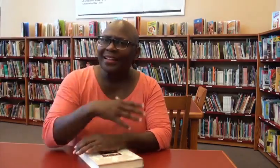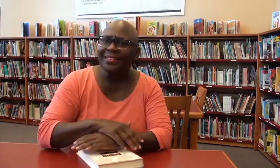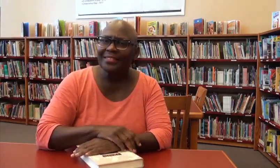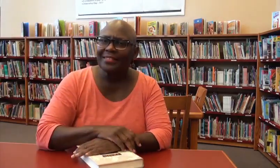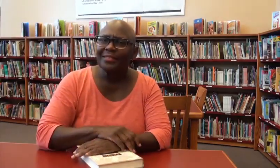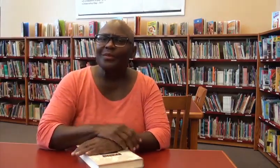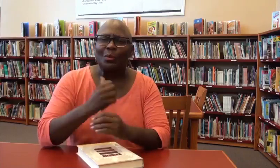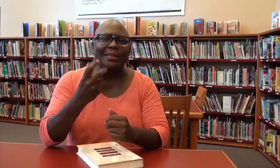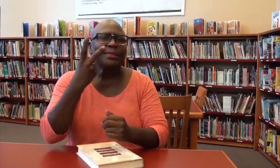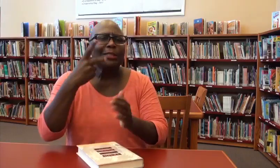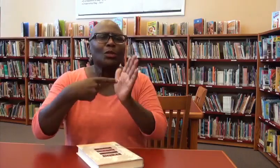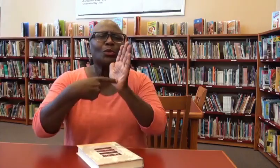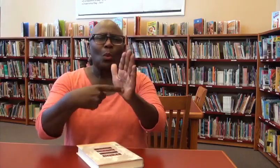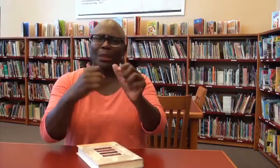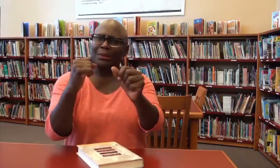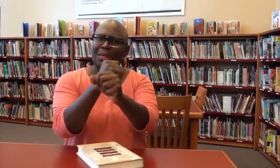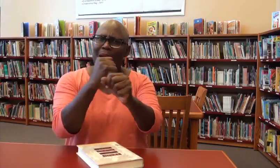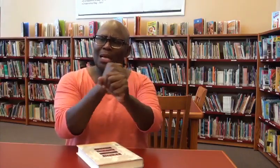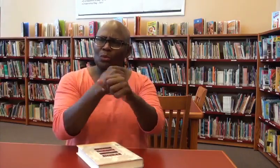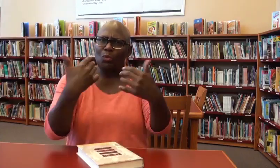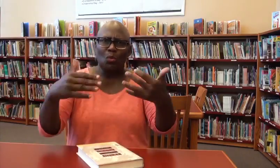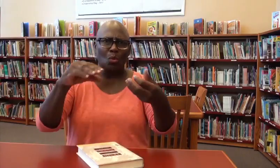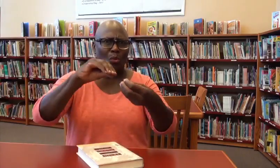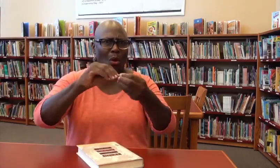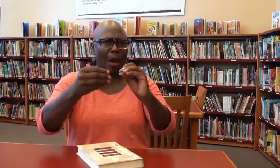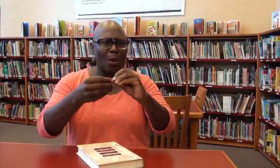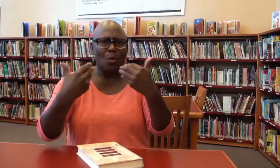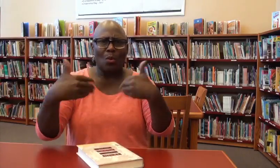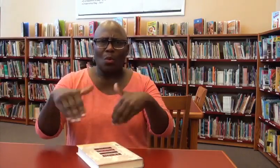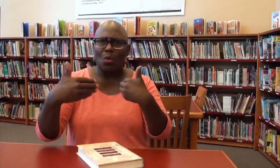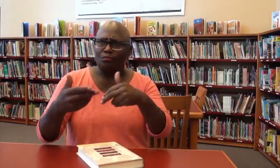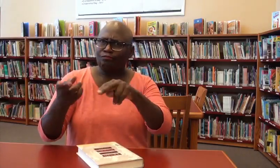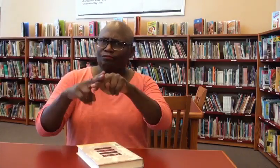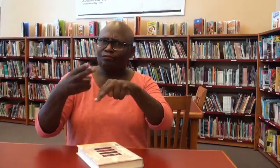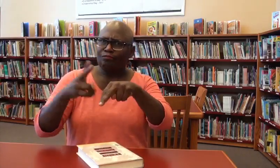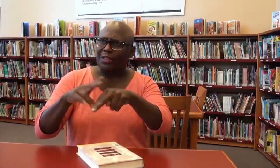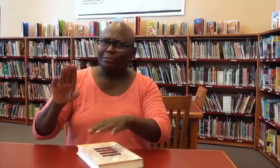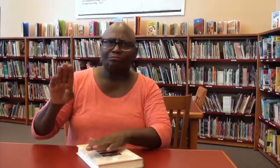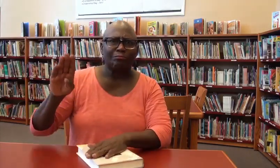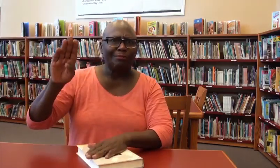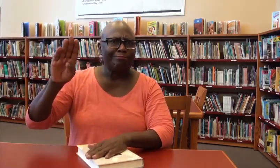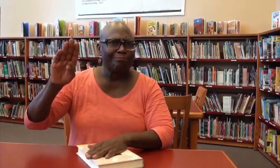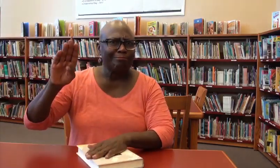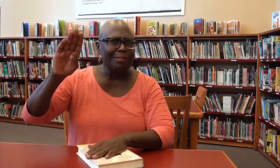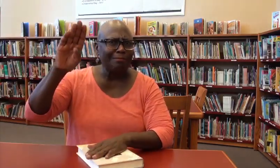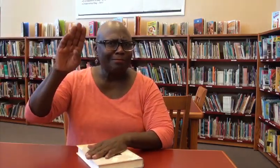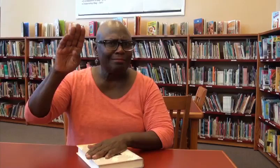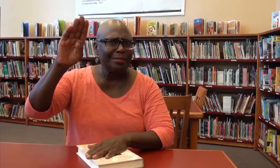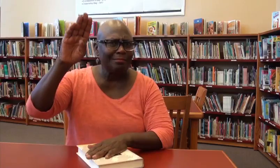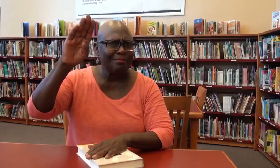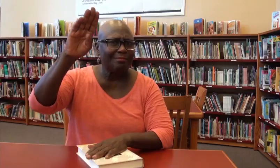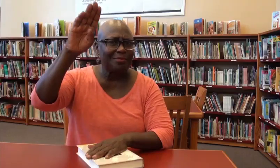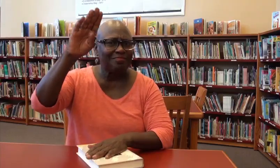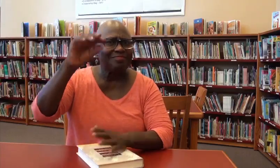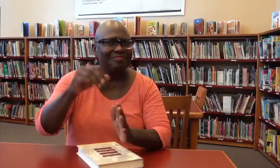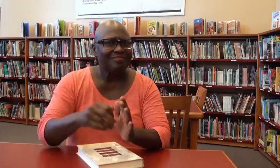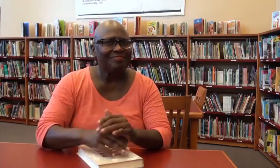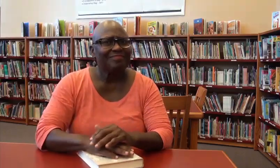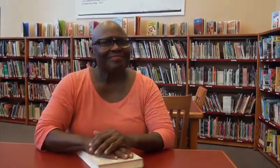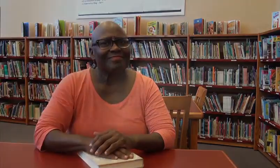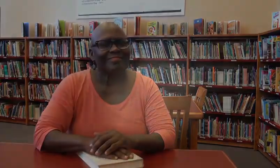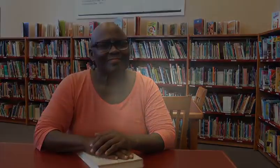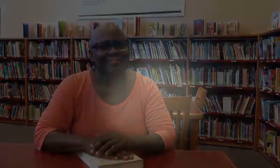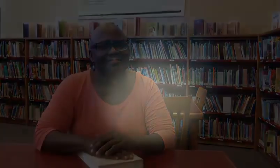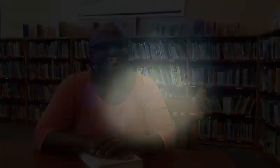Here are a few statistics that give a sense of recent conditions: